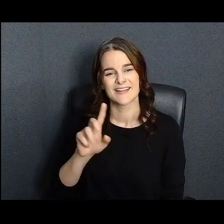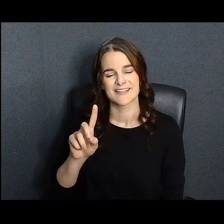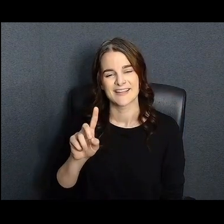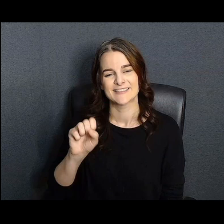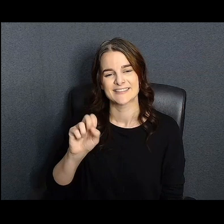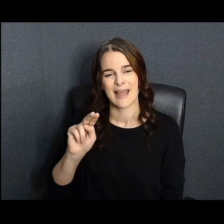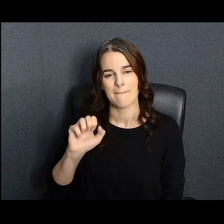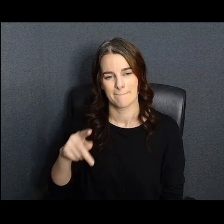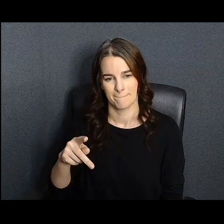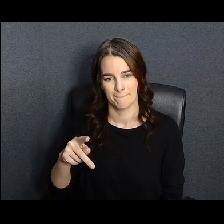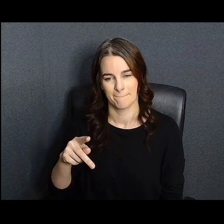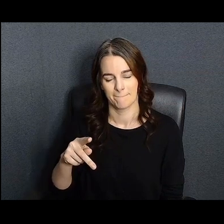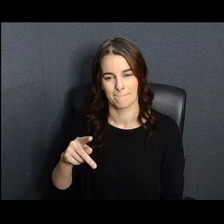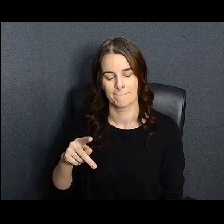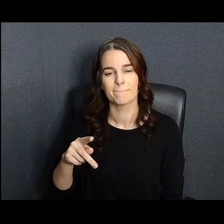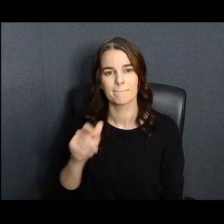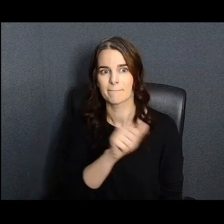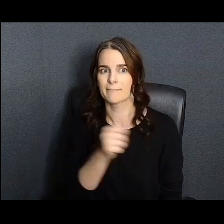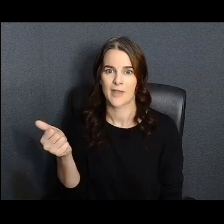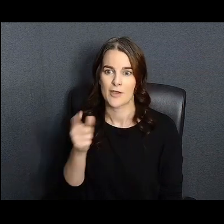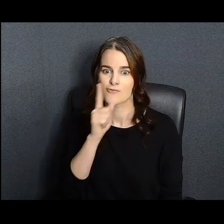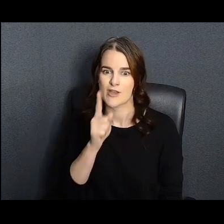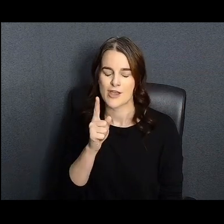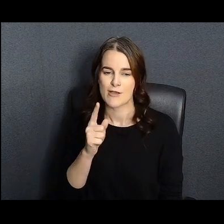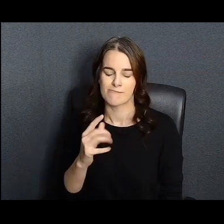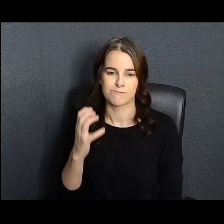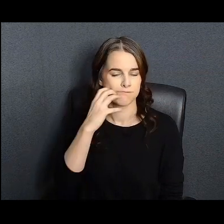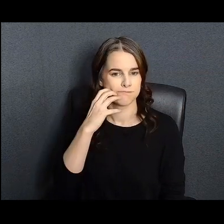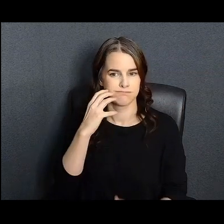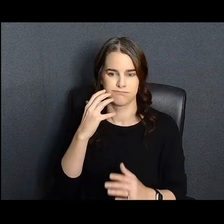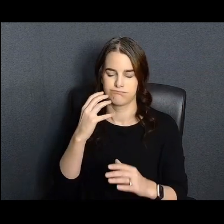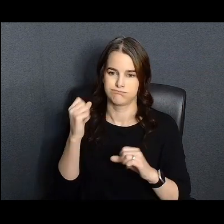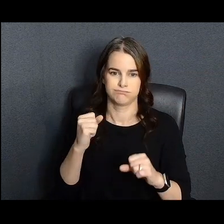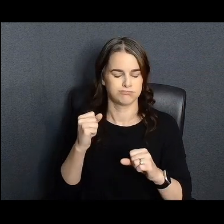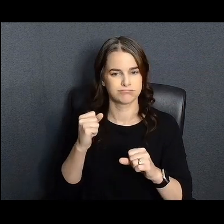TD Snap is another really robust communication system.